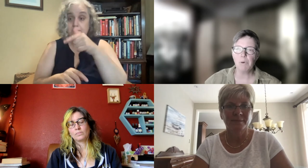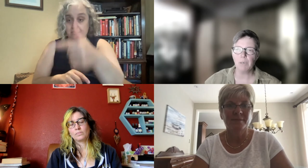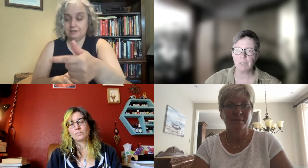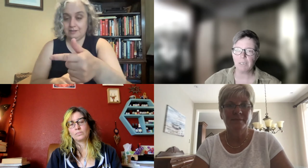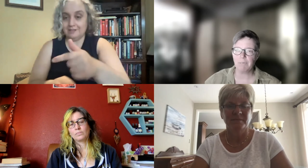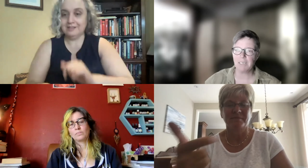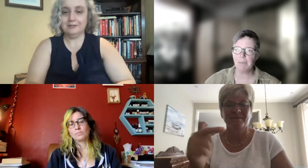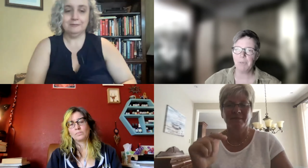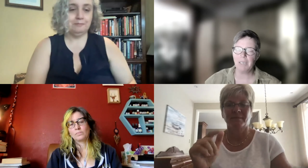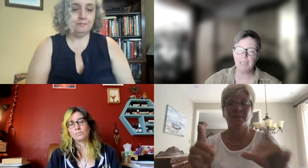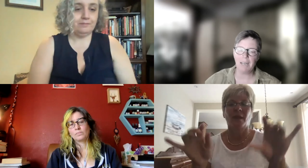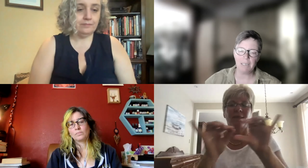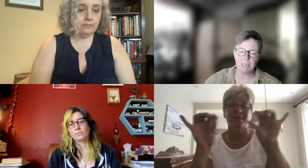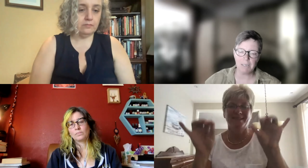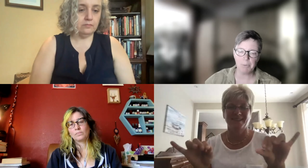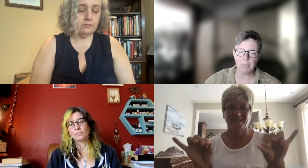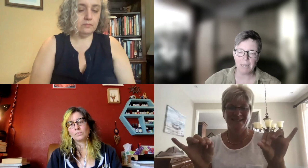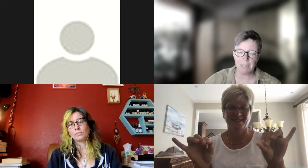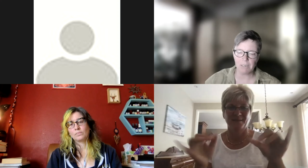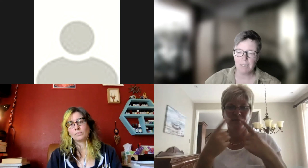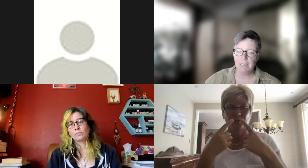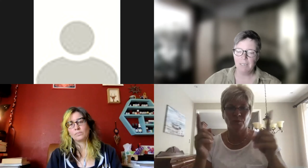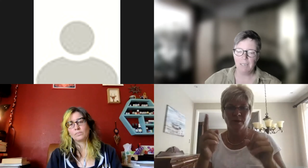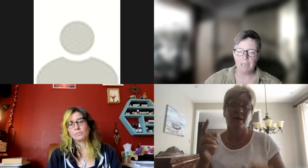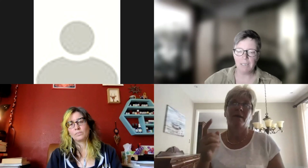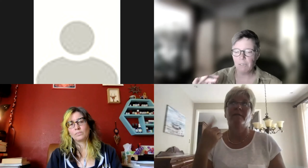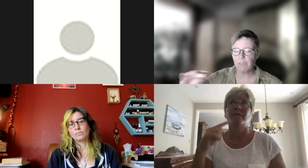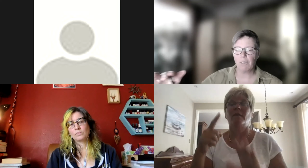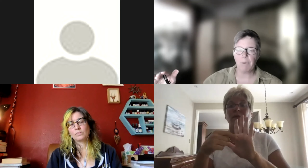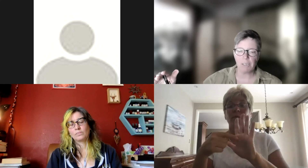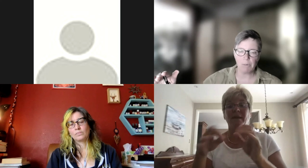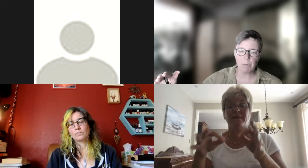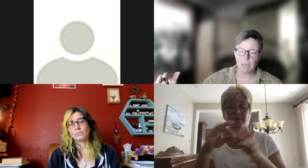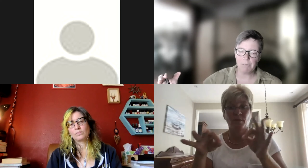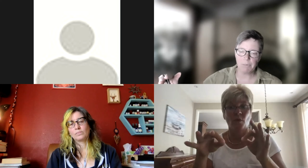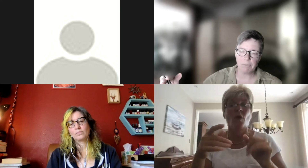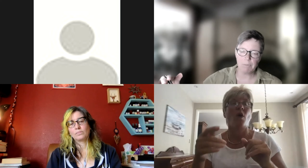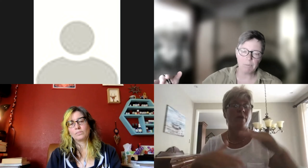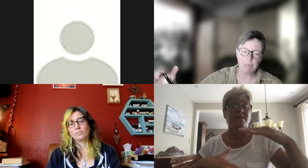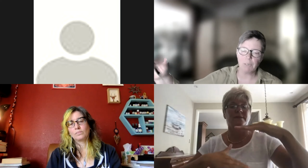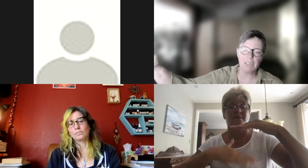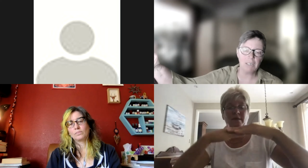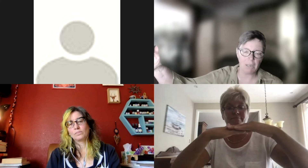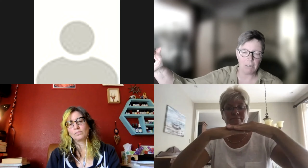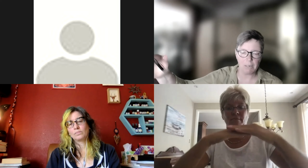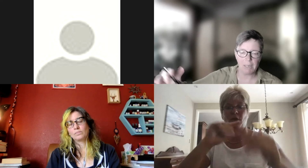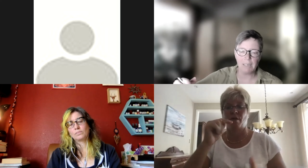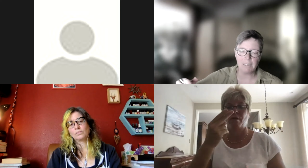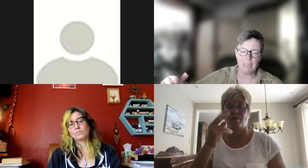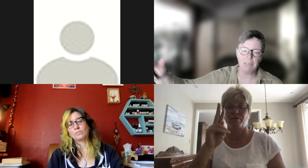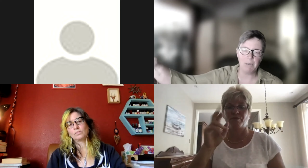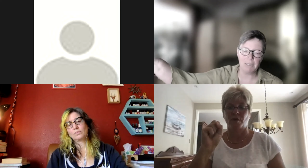works if it's something as simple as here's the threshold of your skin colour